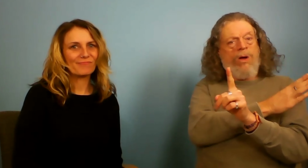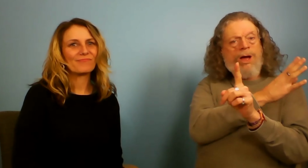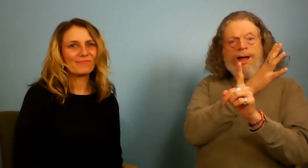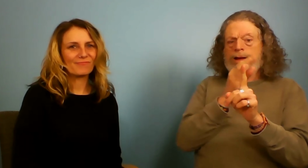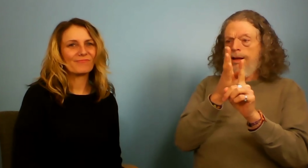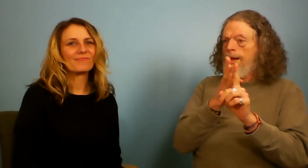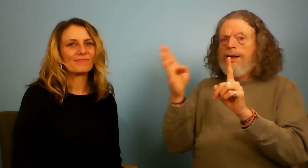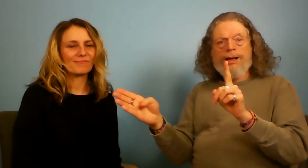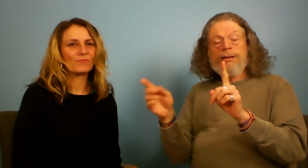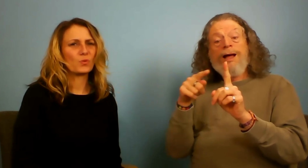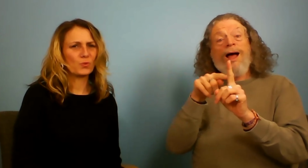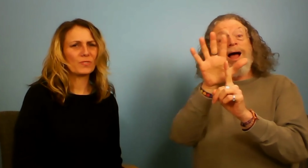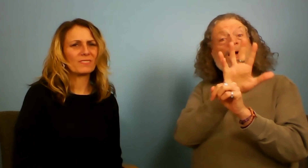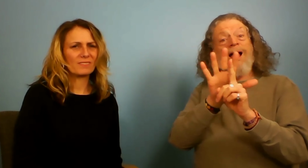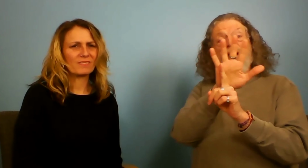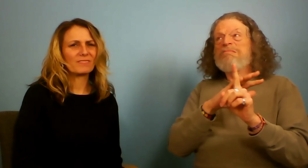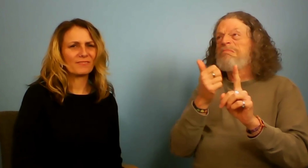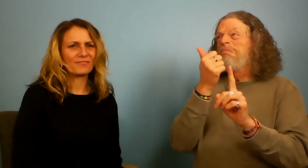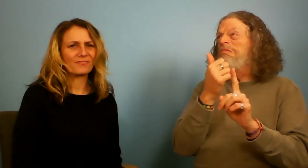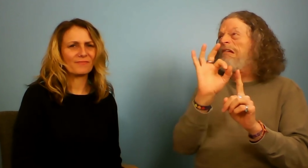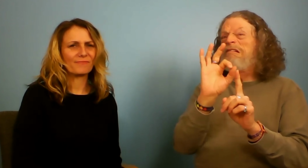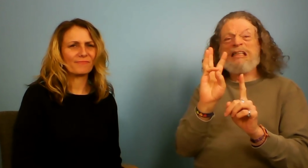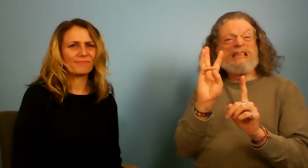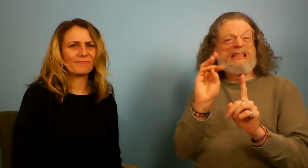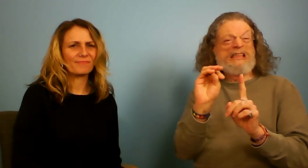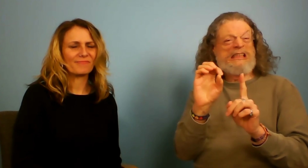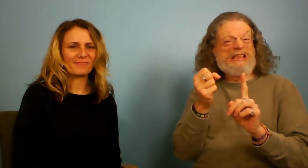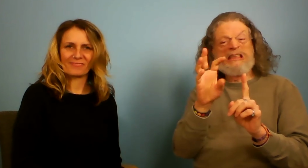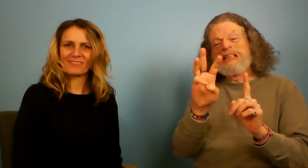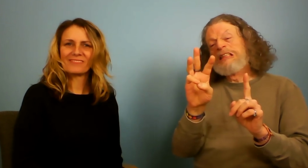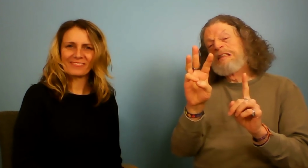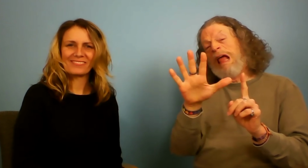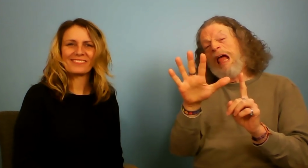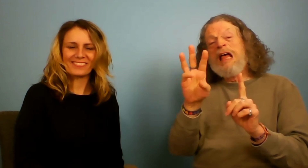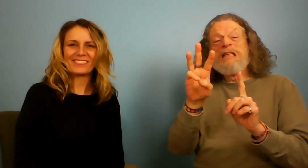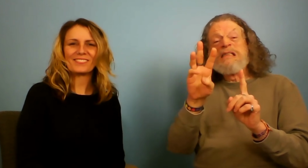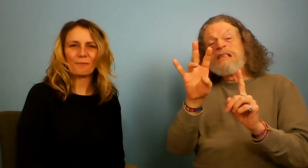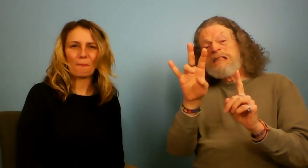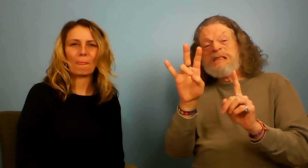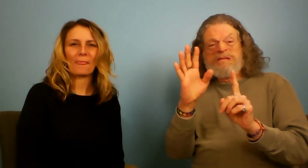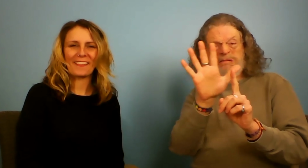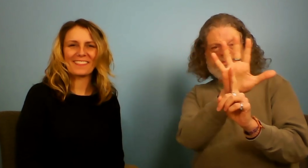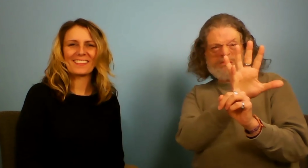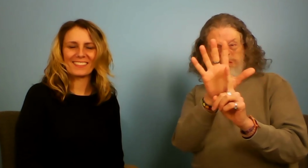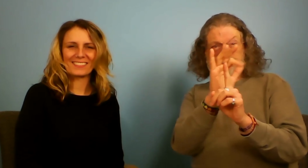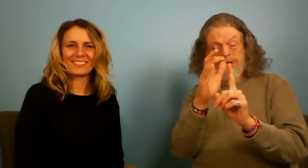how things used to be and how things are now. Around the 60s, things really changed about '67, '65.